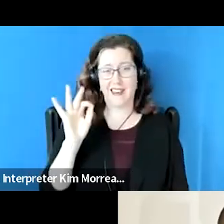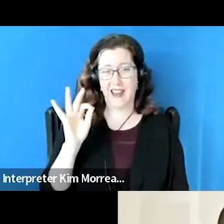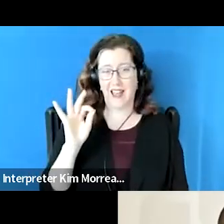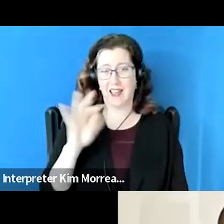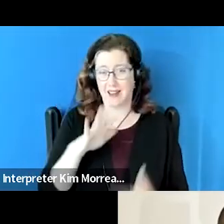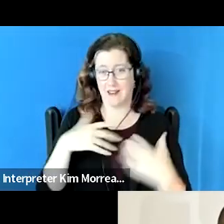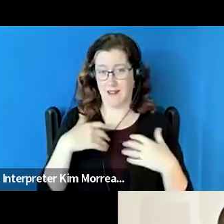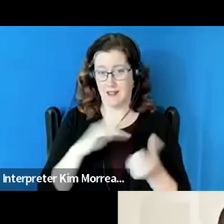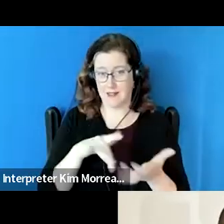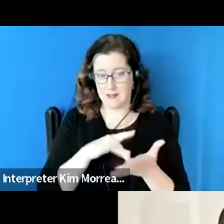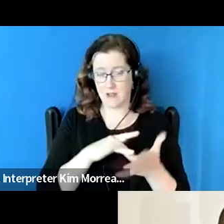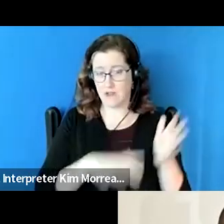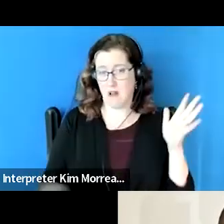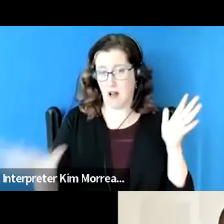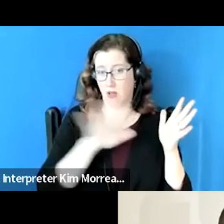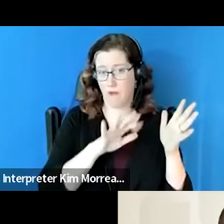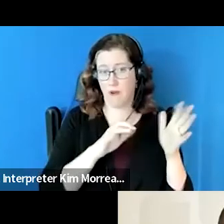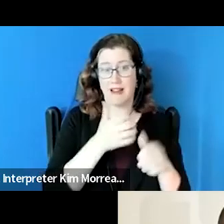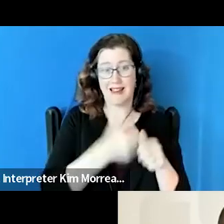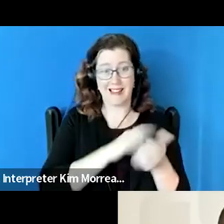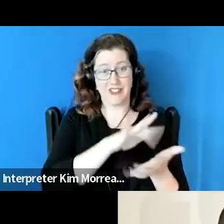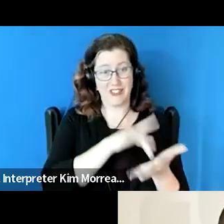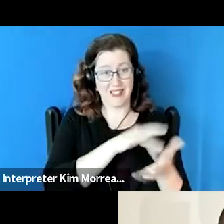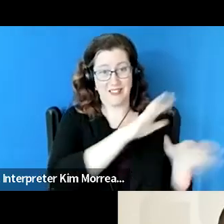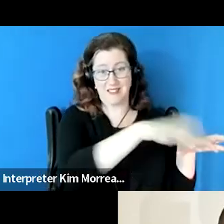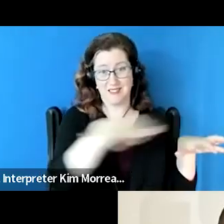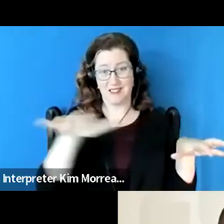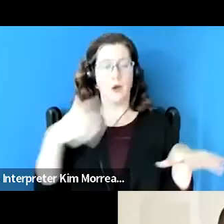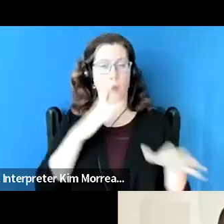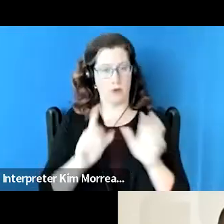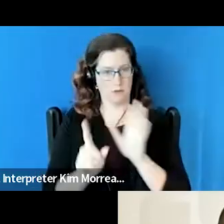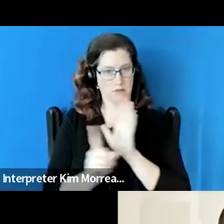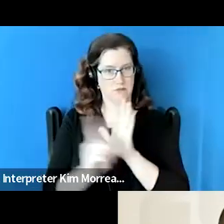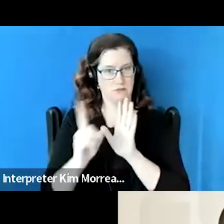they would one o'clock at every one of their centers, ring a bell and ask everyone to just take a breath.